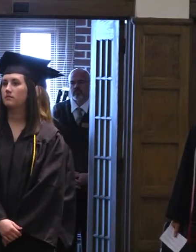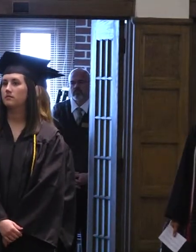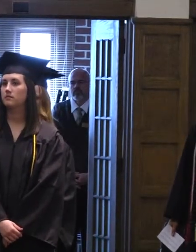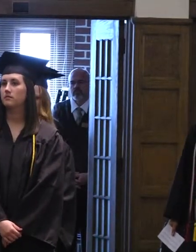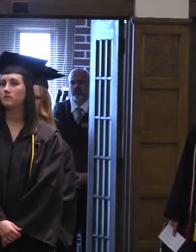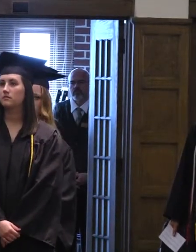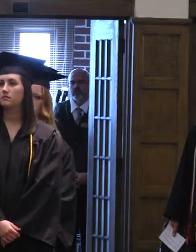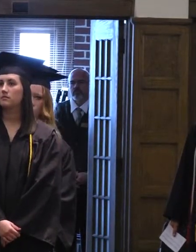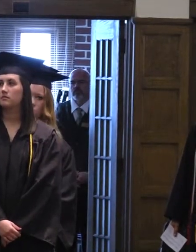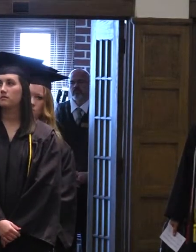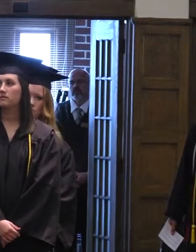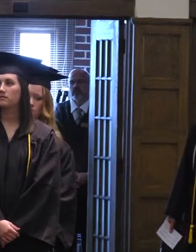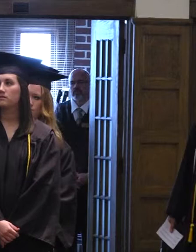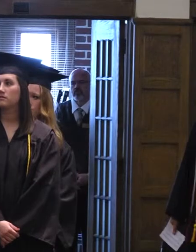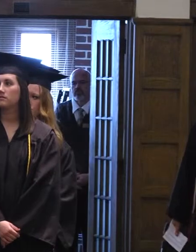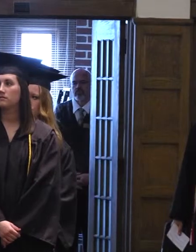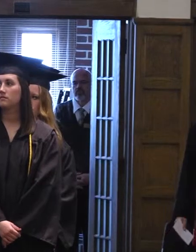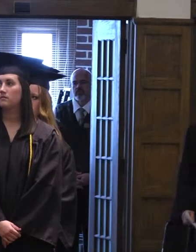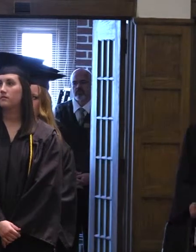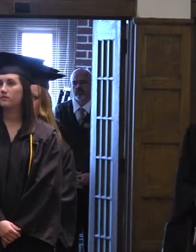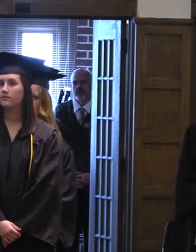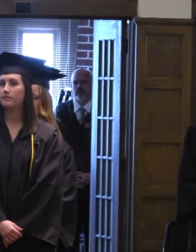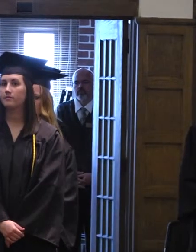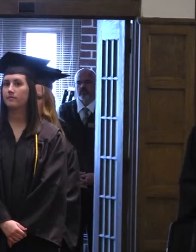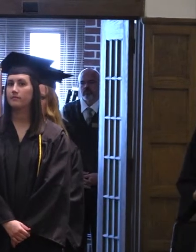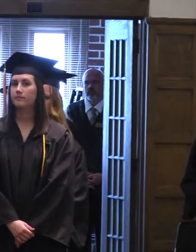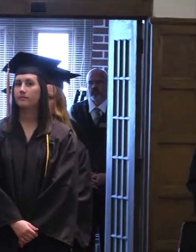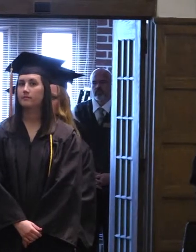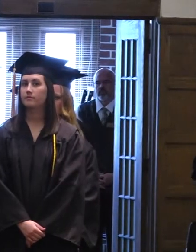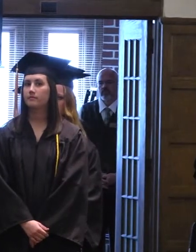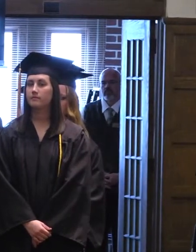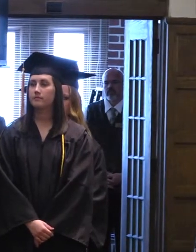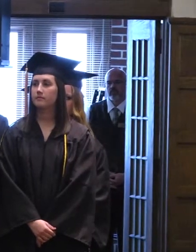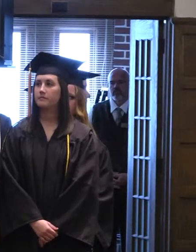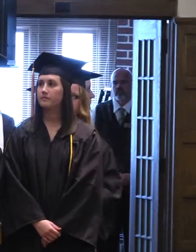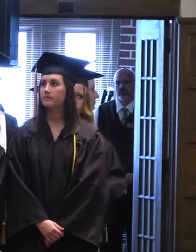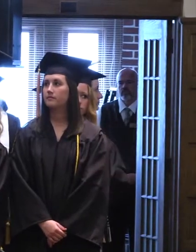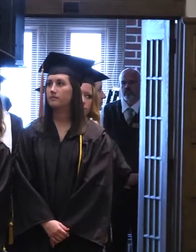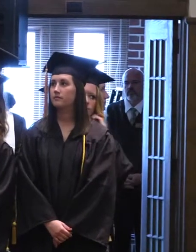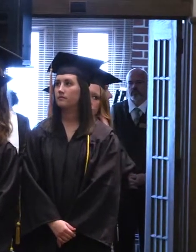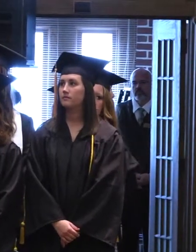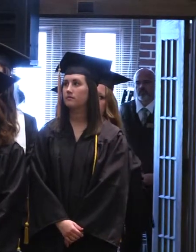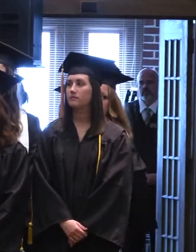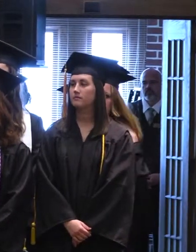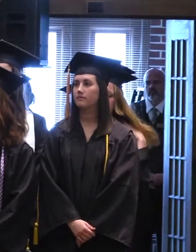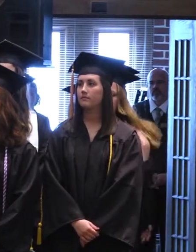degree Bachelor of Science in Nursing, are recommended to you by the faculty